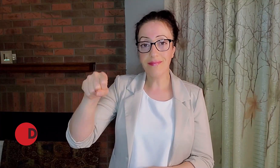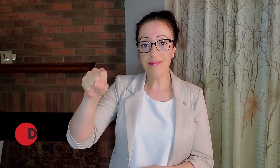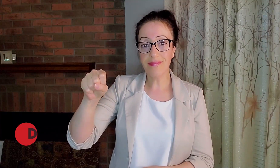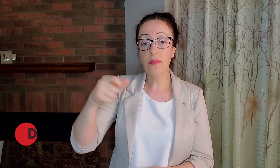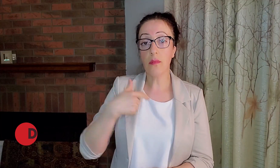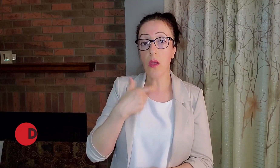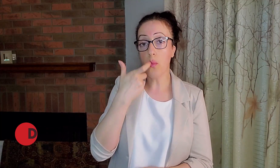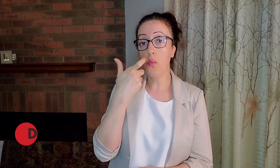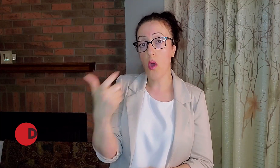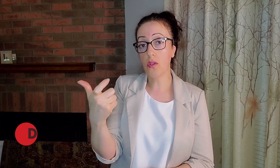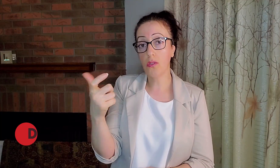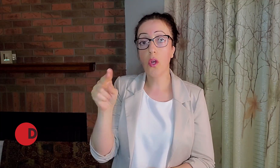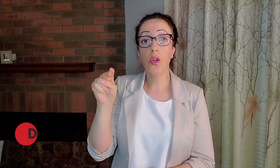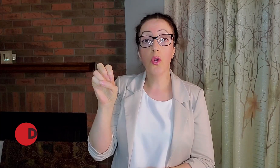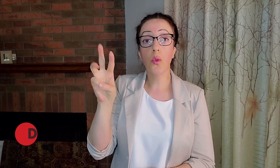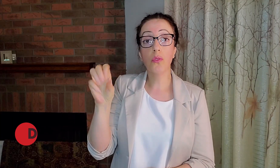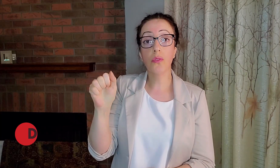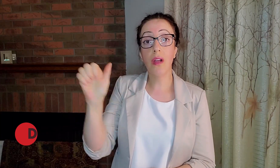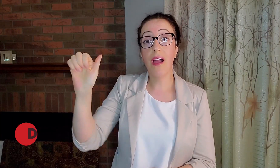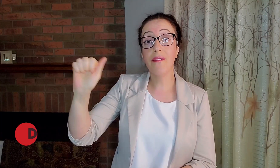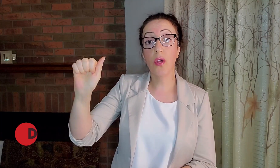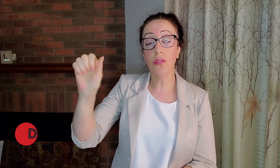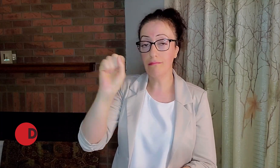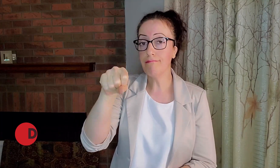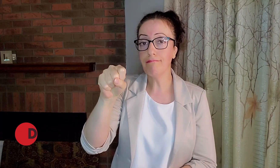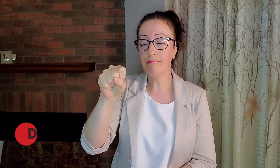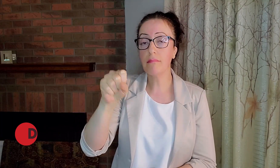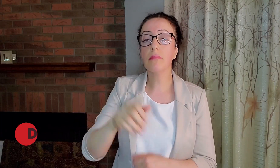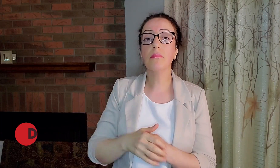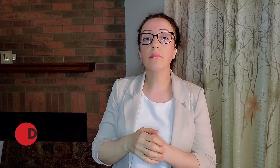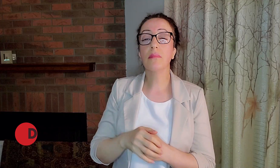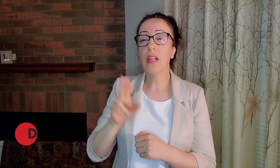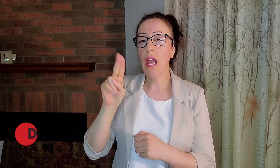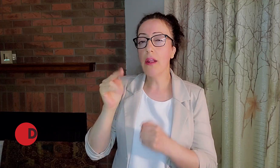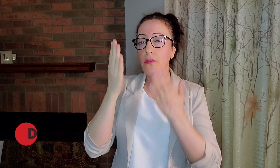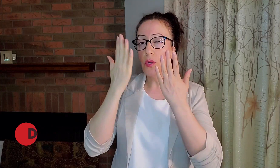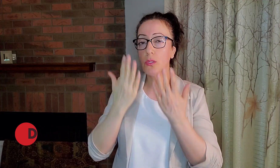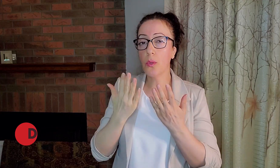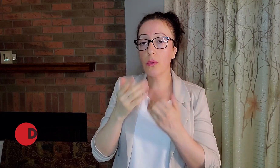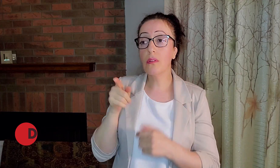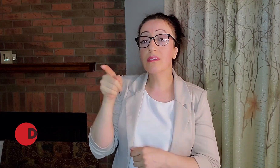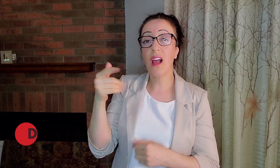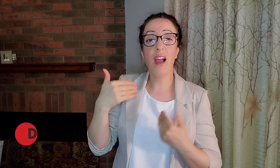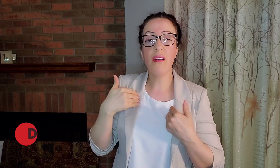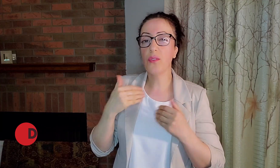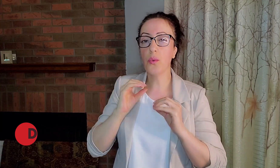Yes, I watch the news inside Afghanistan, unfortunately it is not